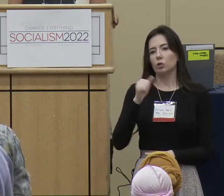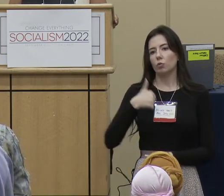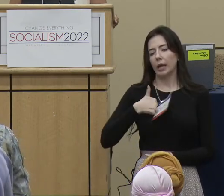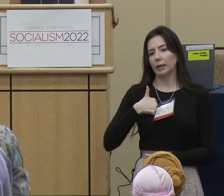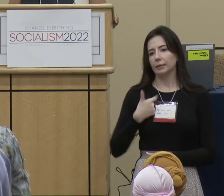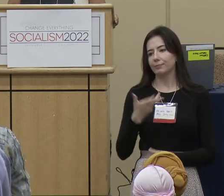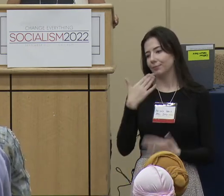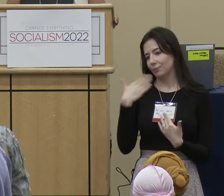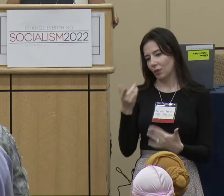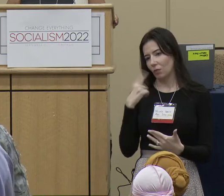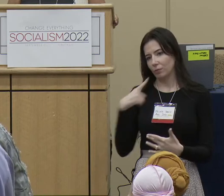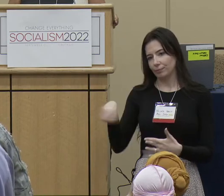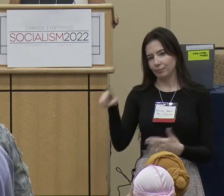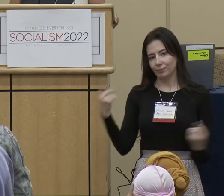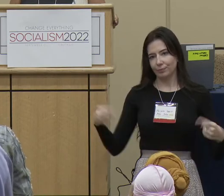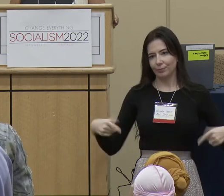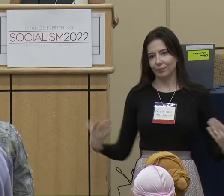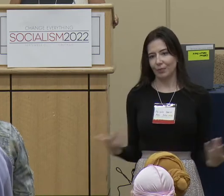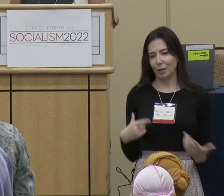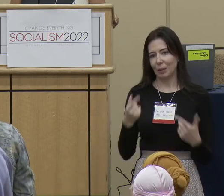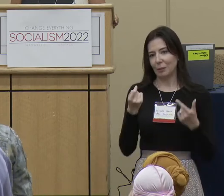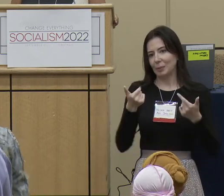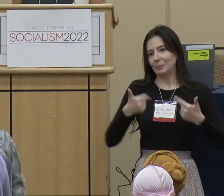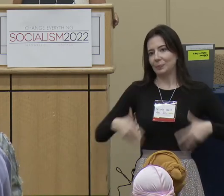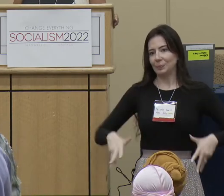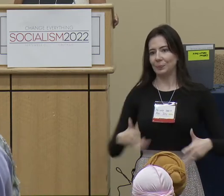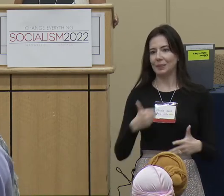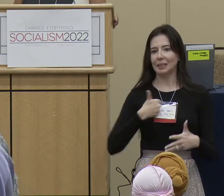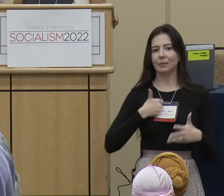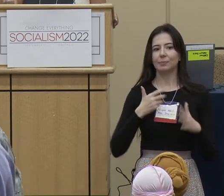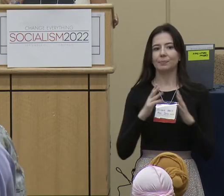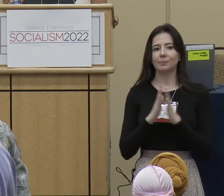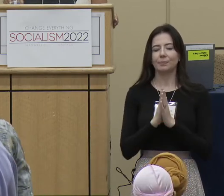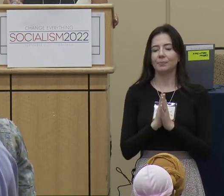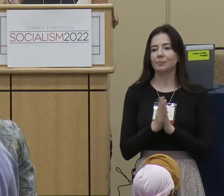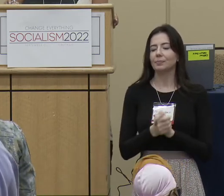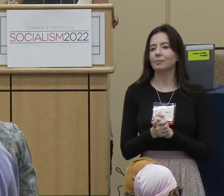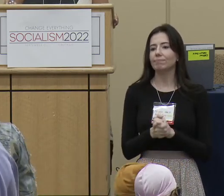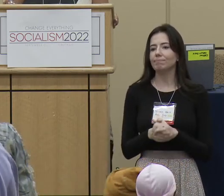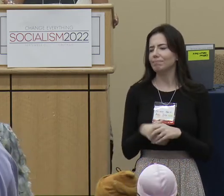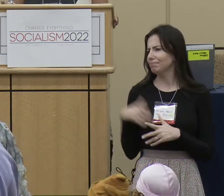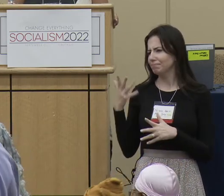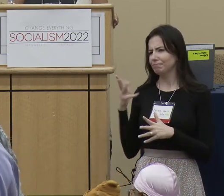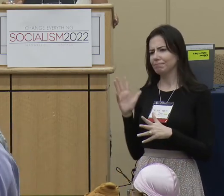actually from Toronto. Thank you for your talk. I'm a bit